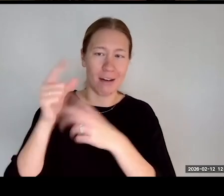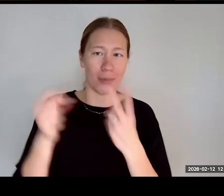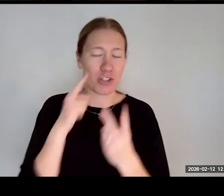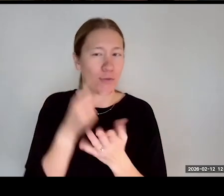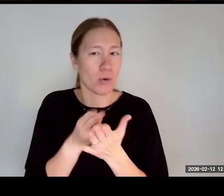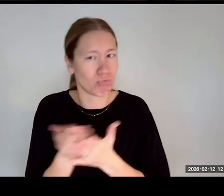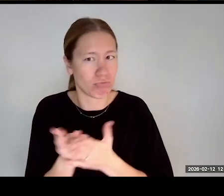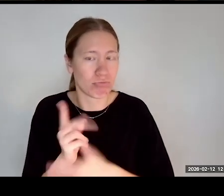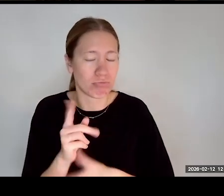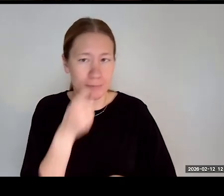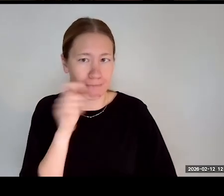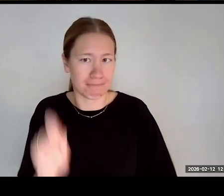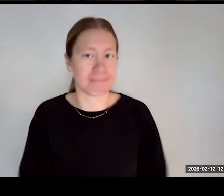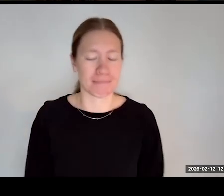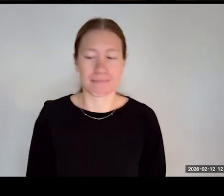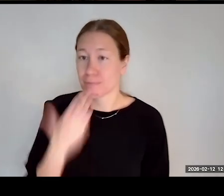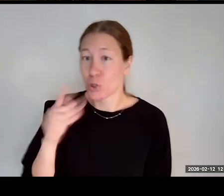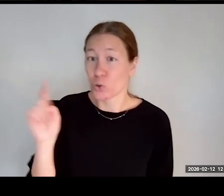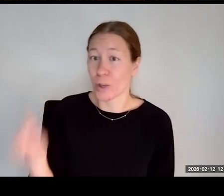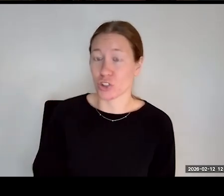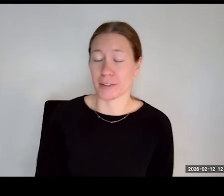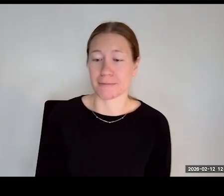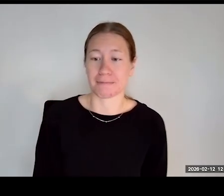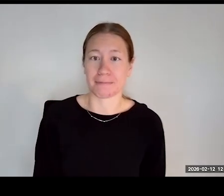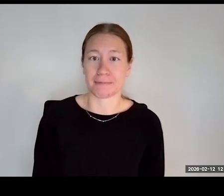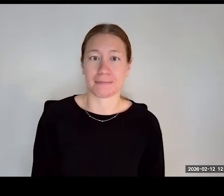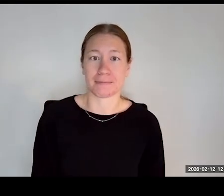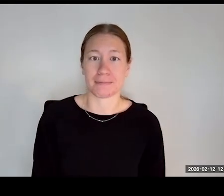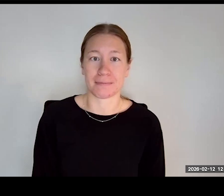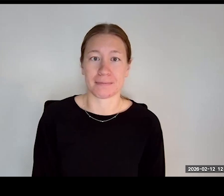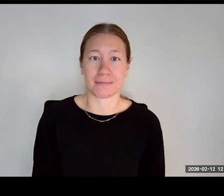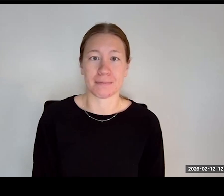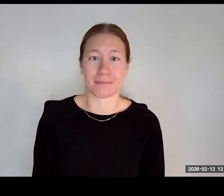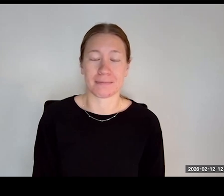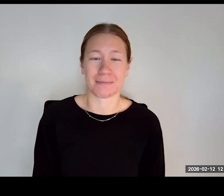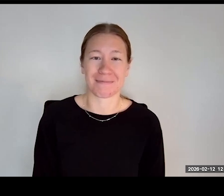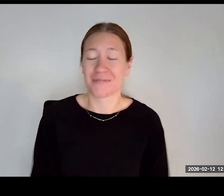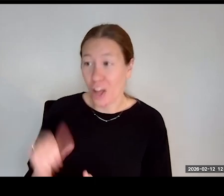Thank you. - Good question. Yeah. What other questions do we have? Yeah, go ahead. Yeah, this is Phil.